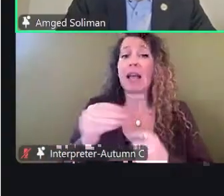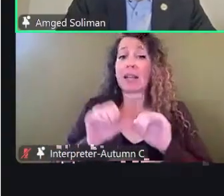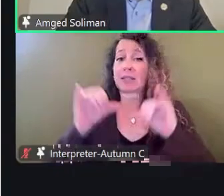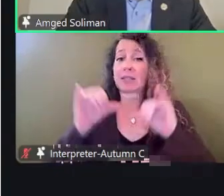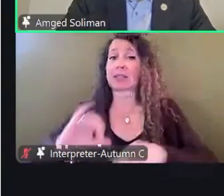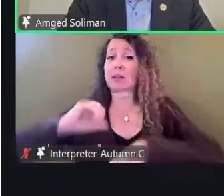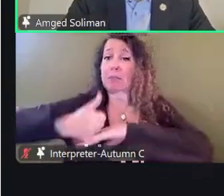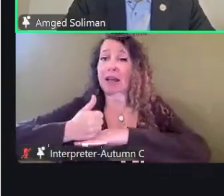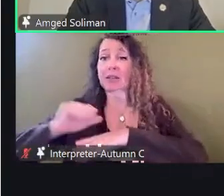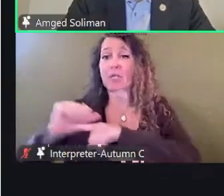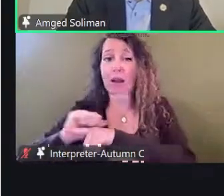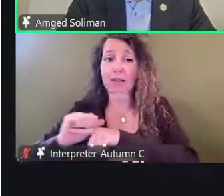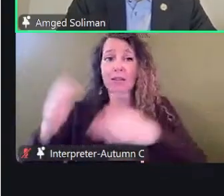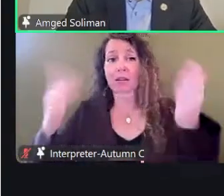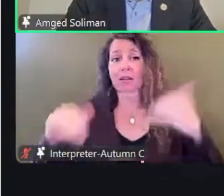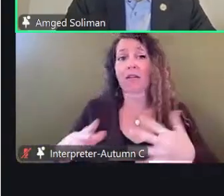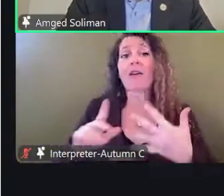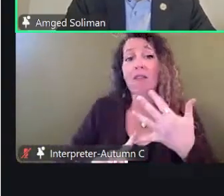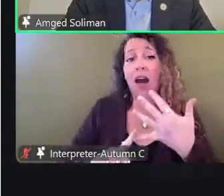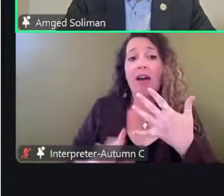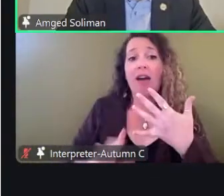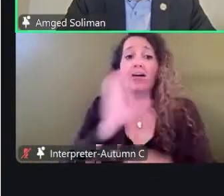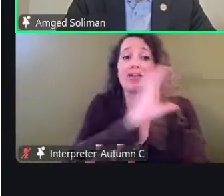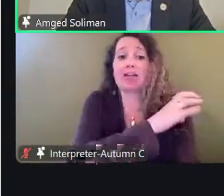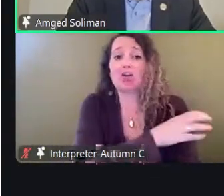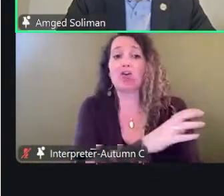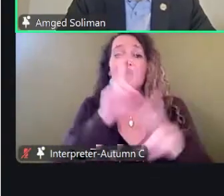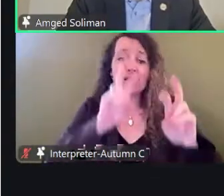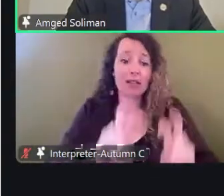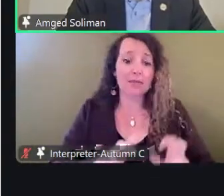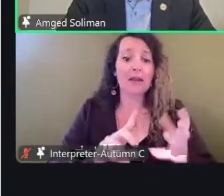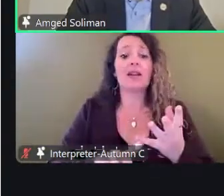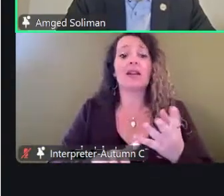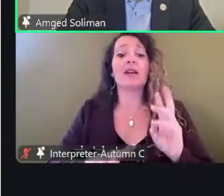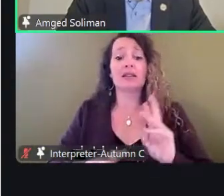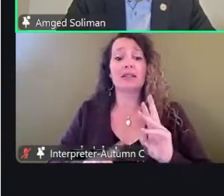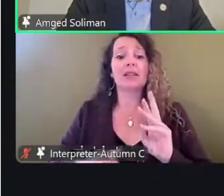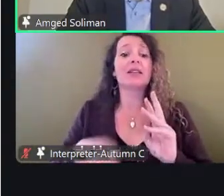clinical assessment. The six is clinical care over the lifespan and during transitions. And